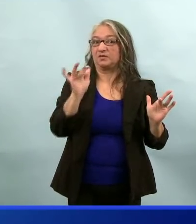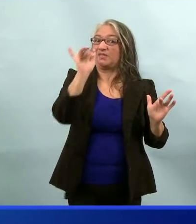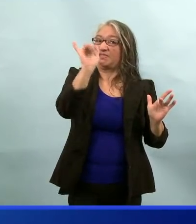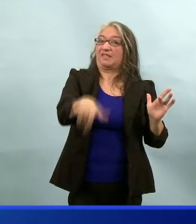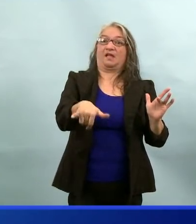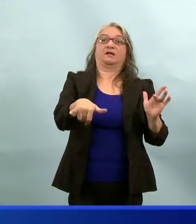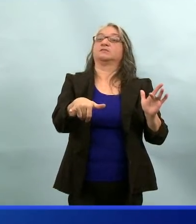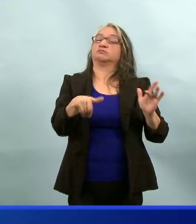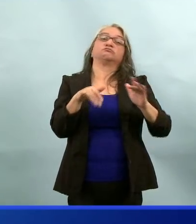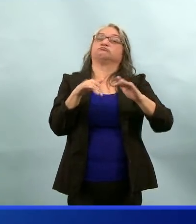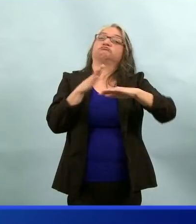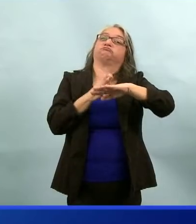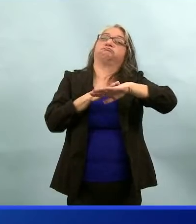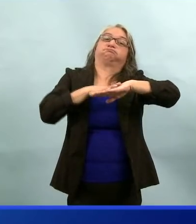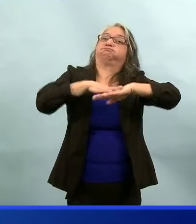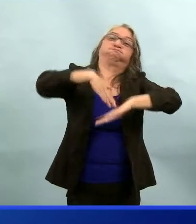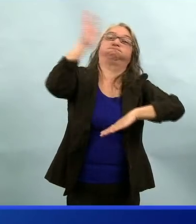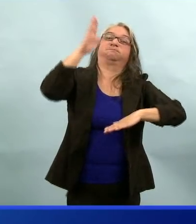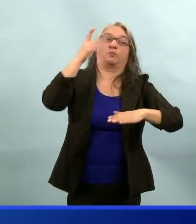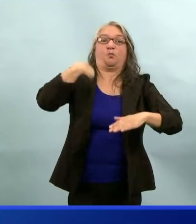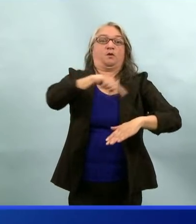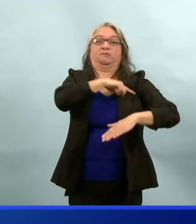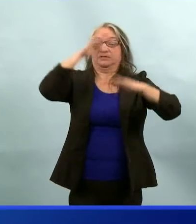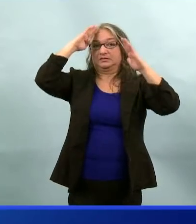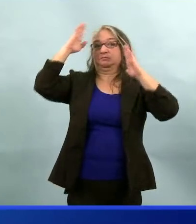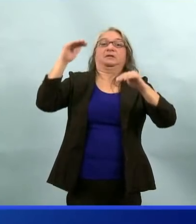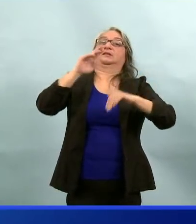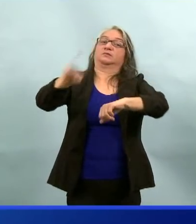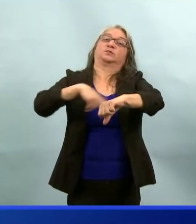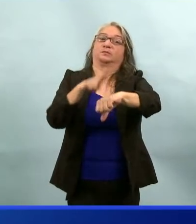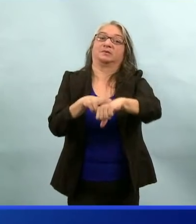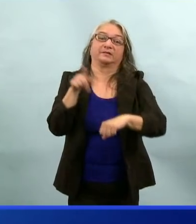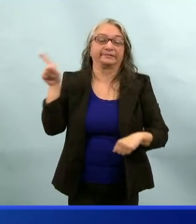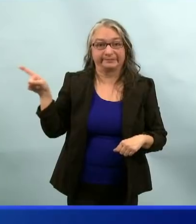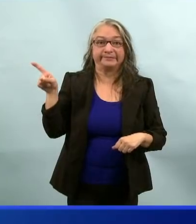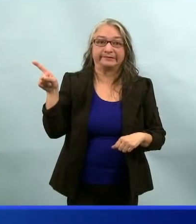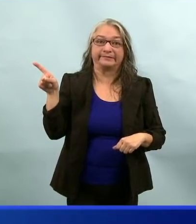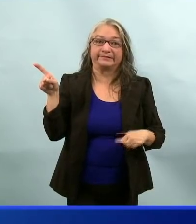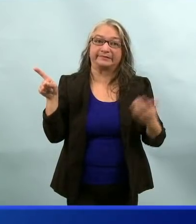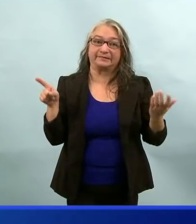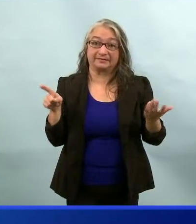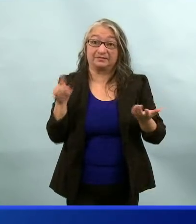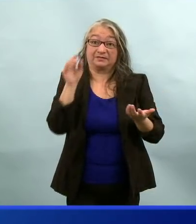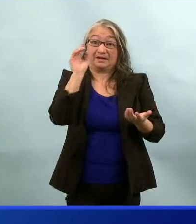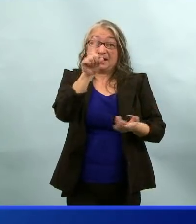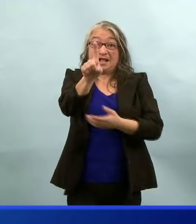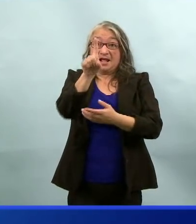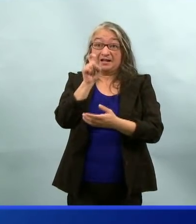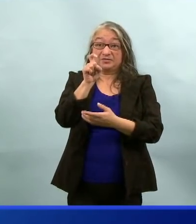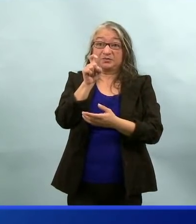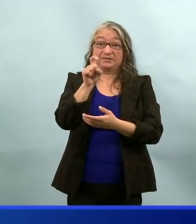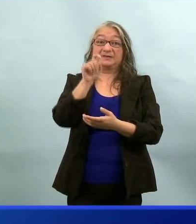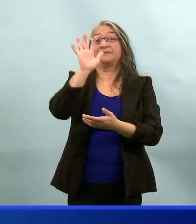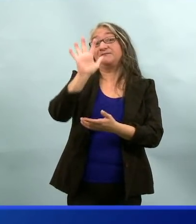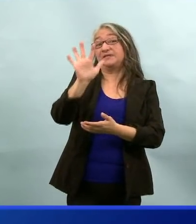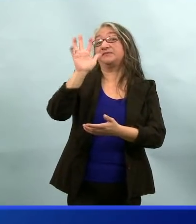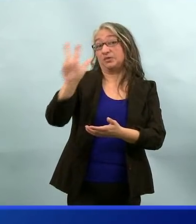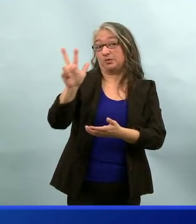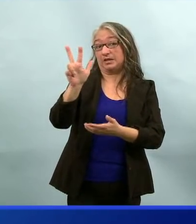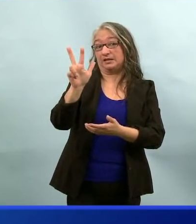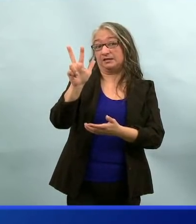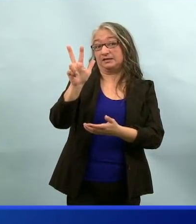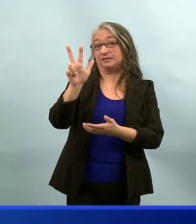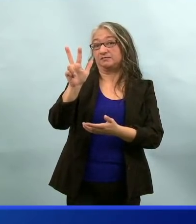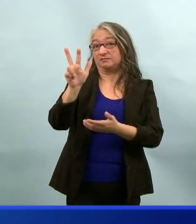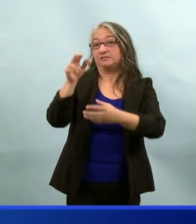critical care there were 153 patients hospitalized due to coved illness in manitoba and again this is